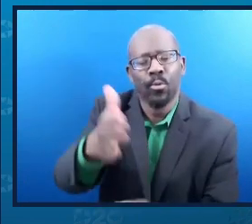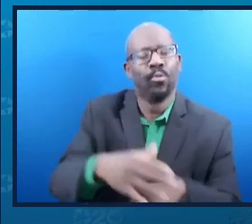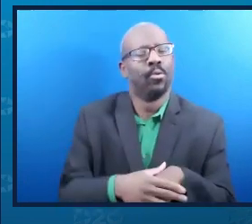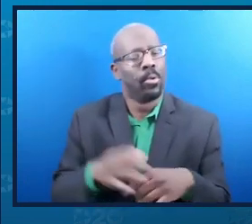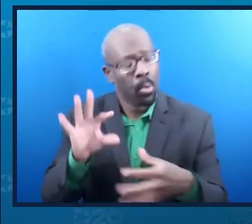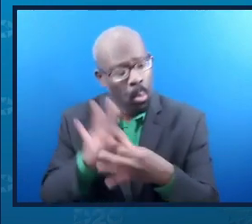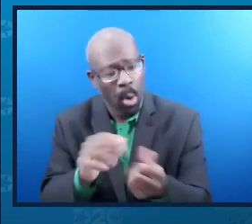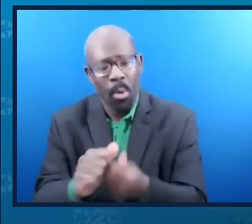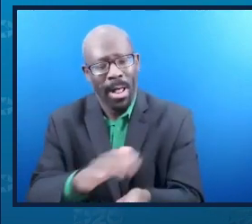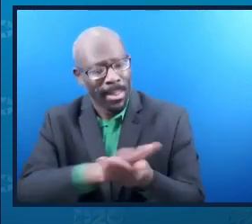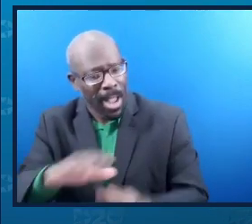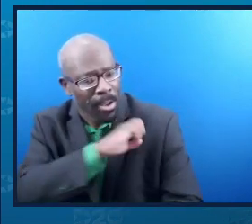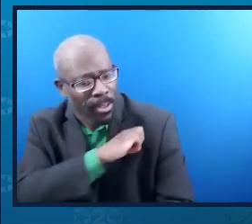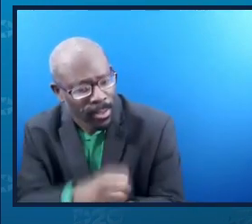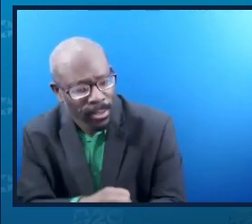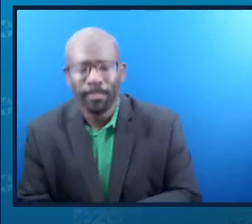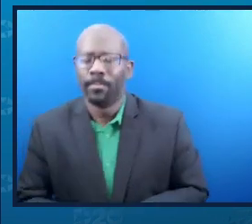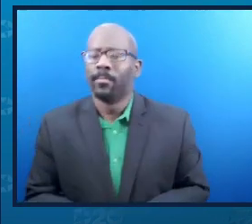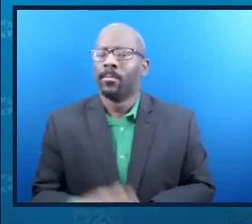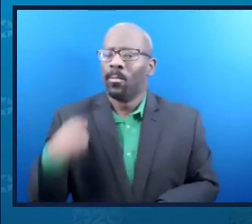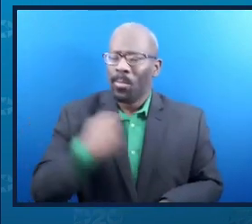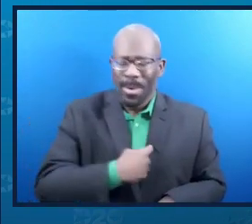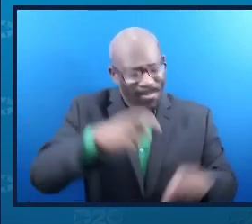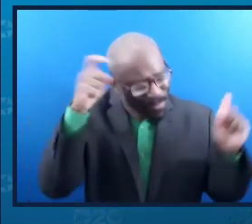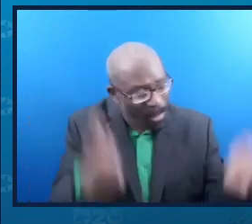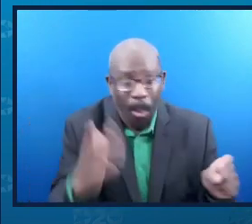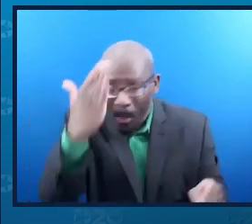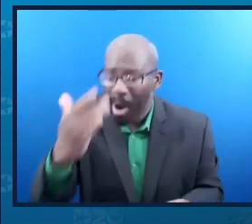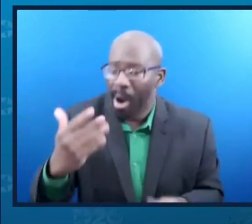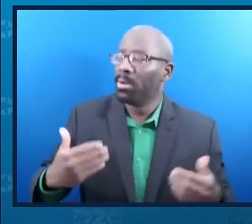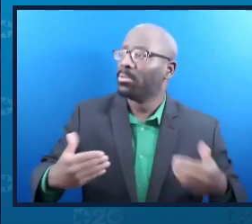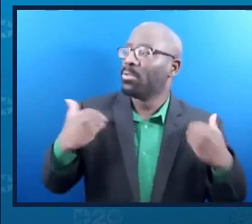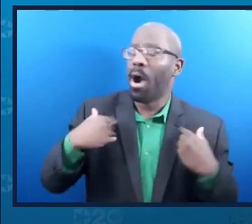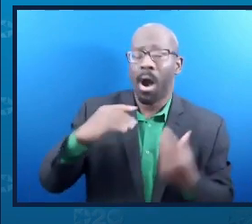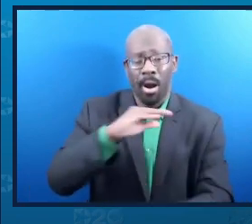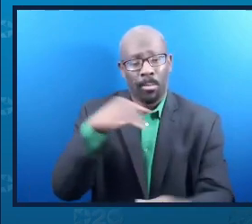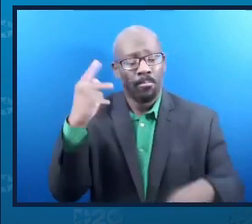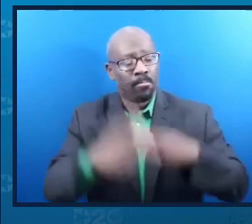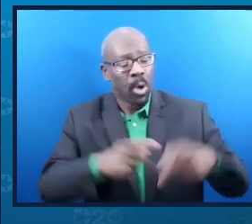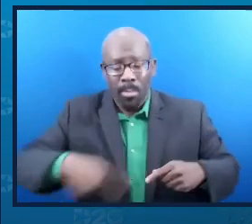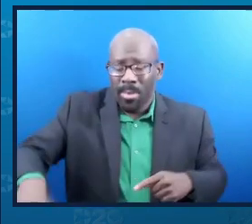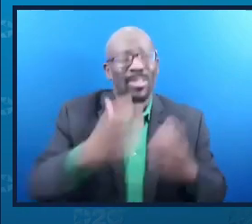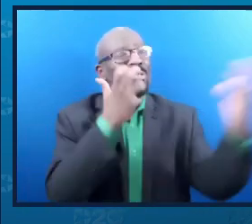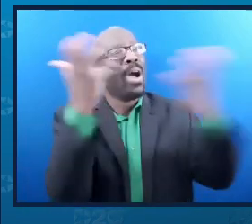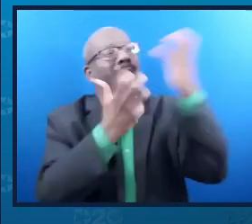REVOLUTION OUR COUNTRY, OUR YOUNG PEOPLE, ARE CRYING OUT